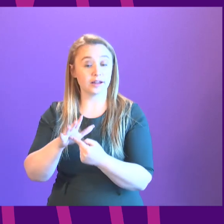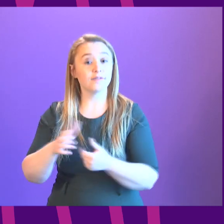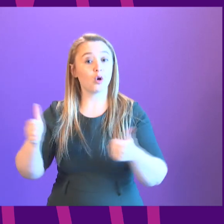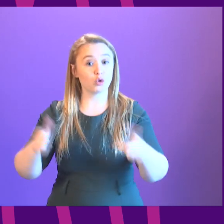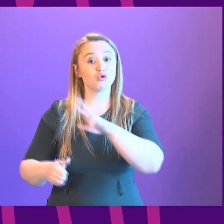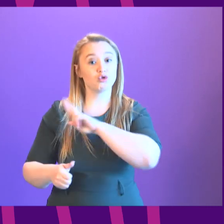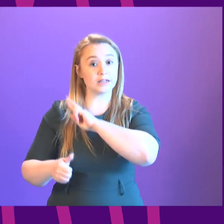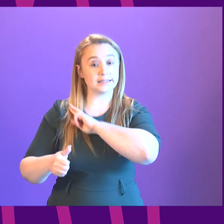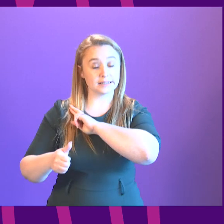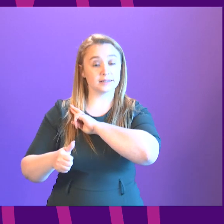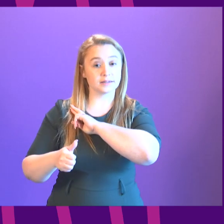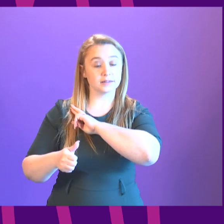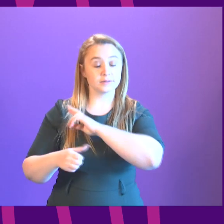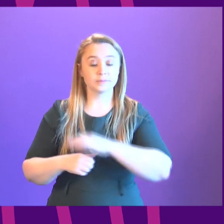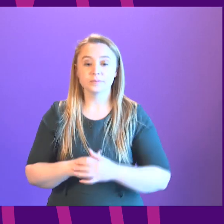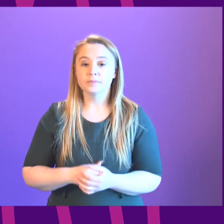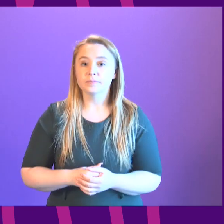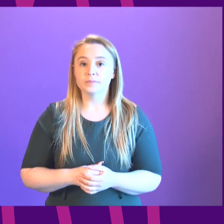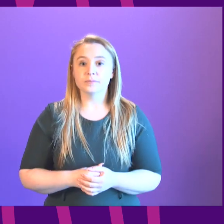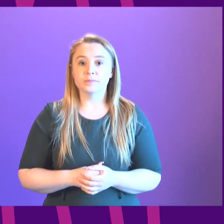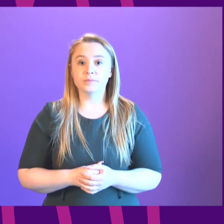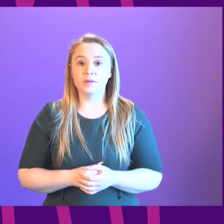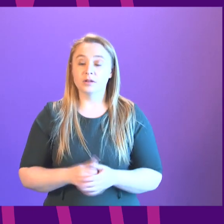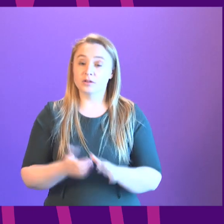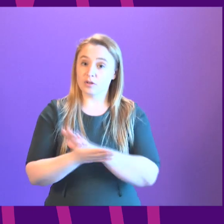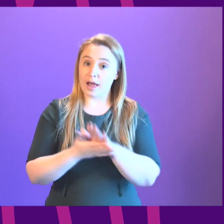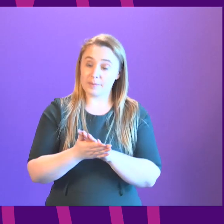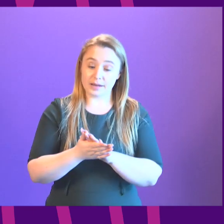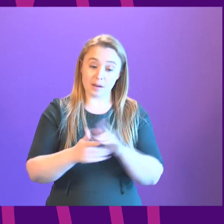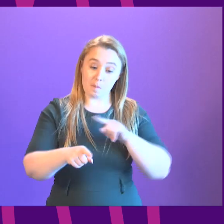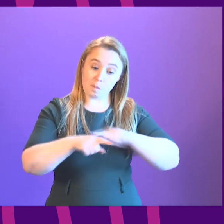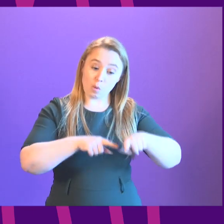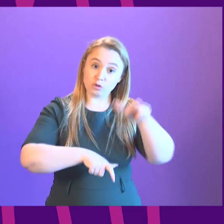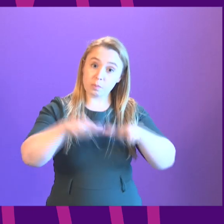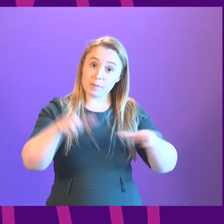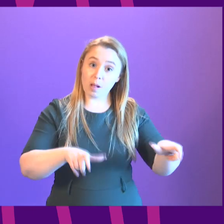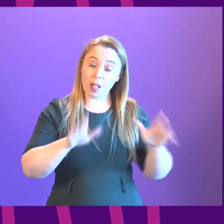we all agree on. If that means the rest of us living under more severe restrictions,